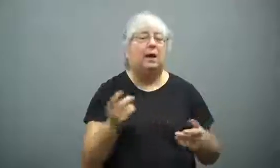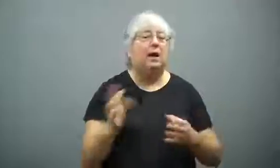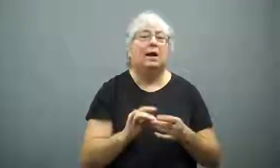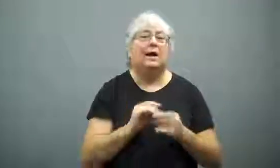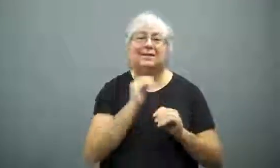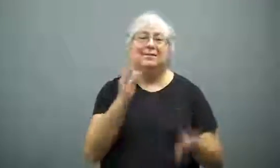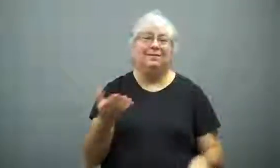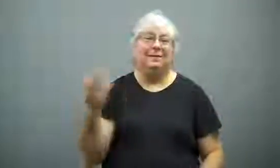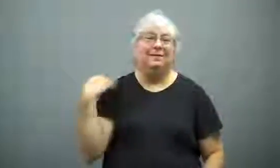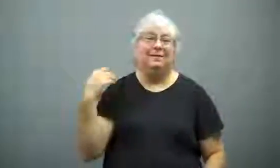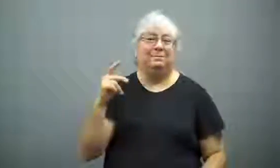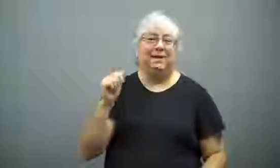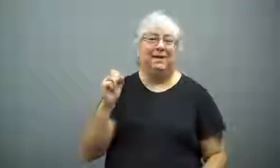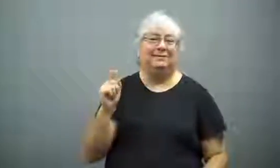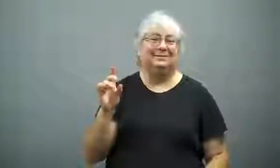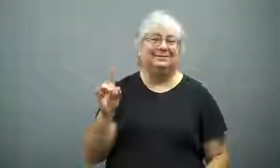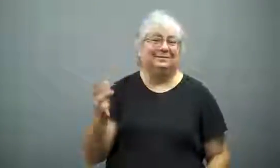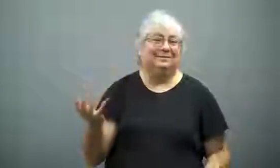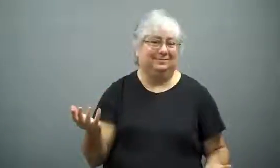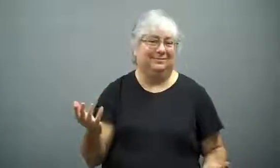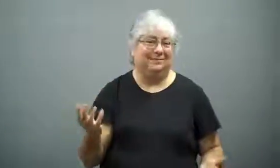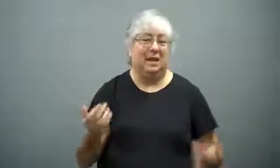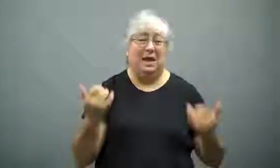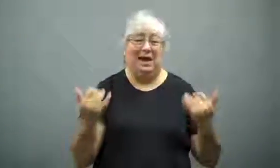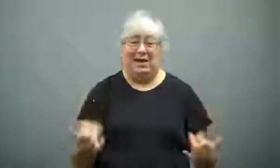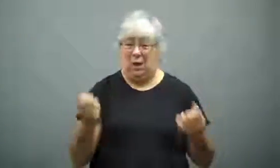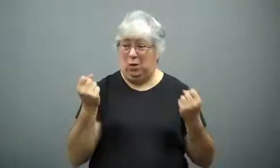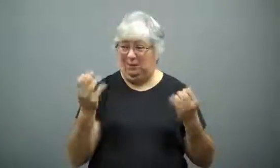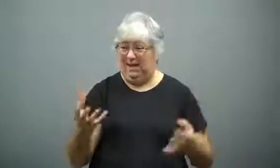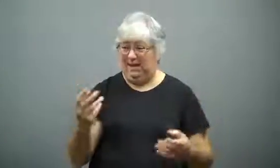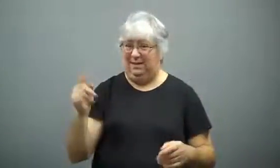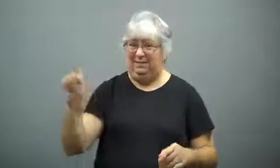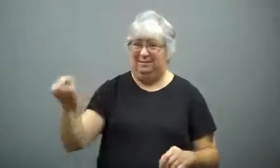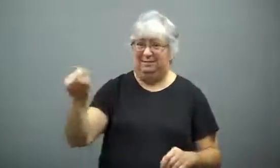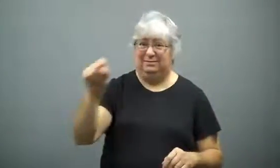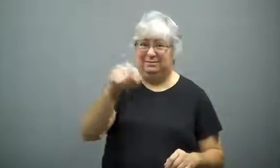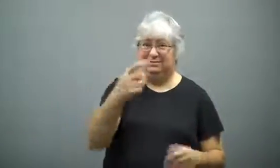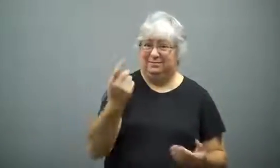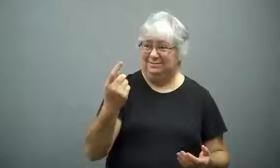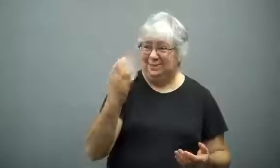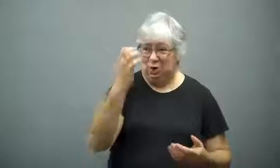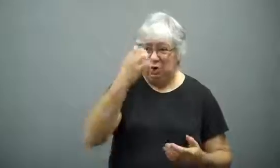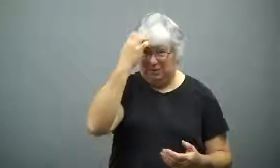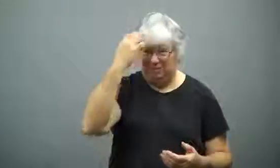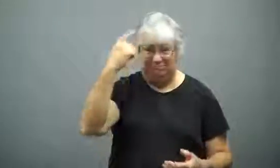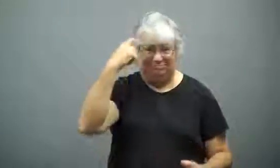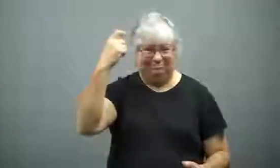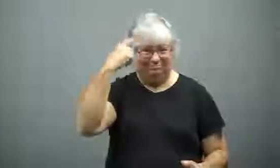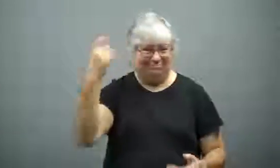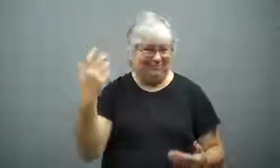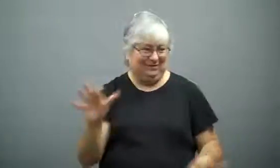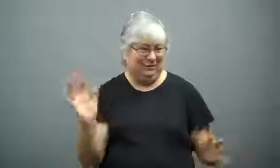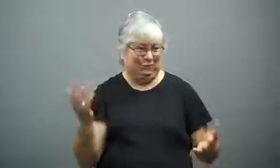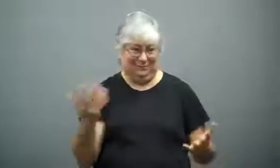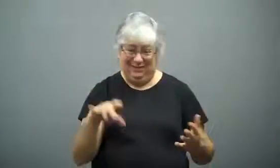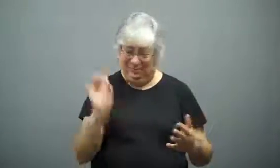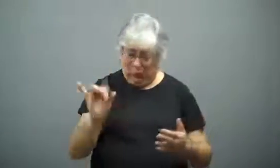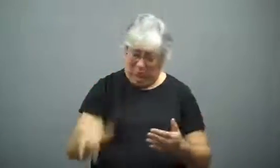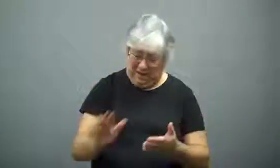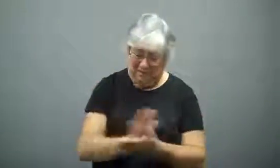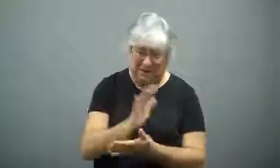He didn't admit to it happening in the past.